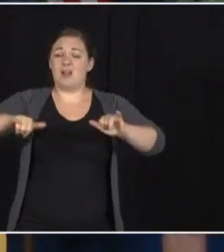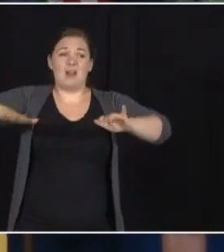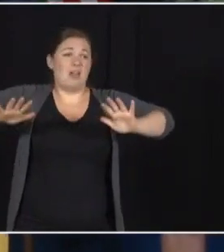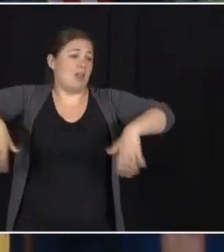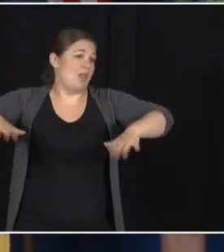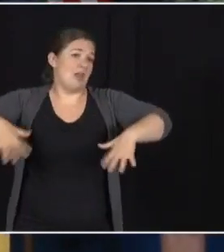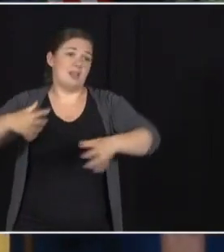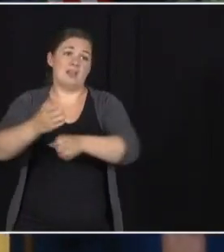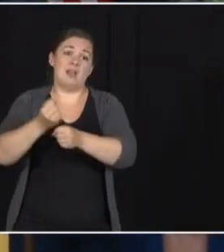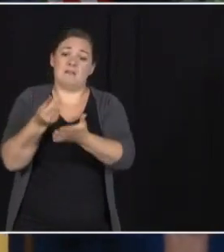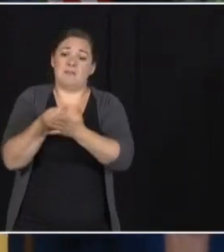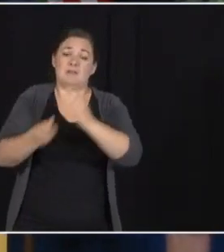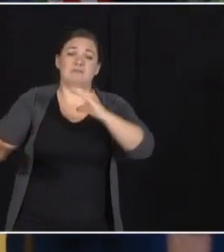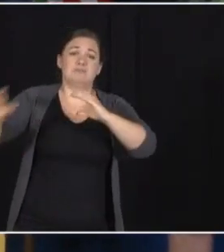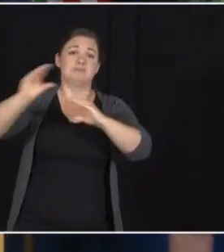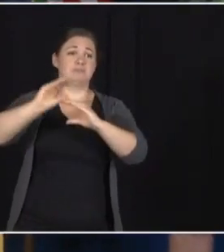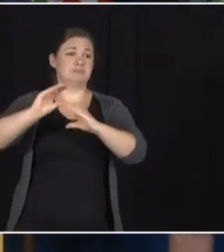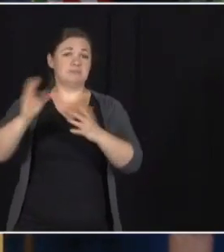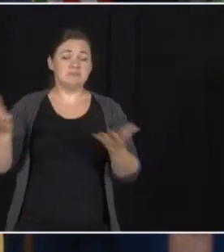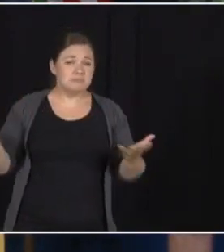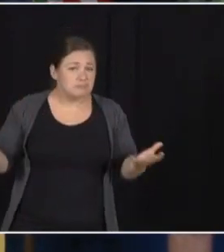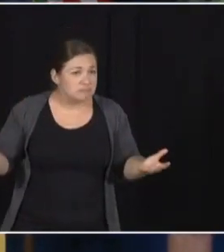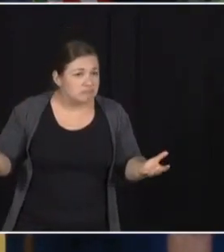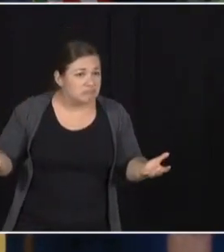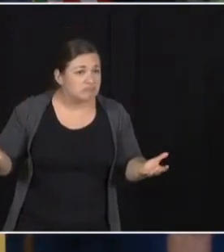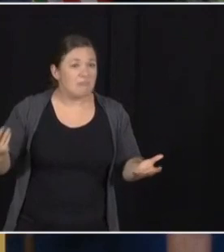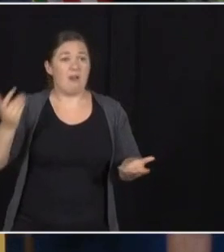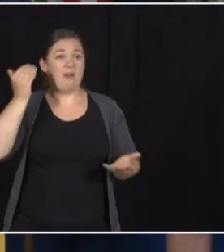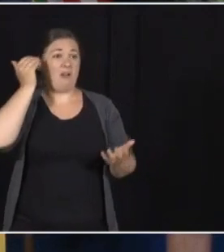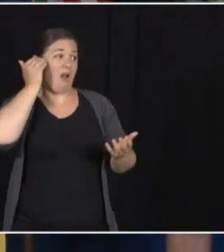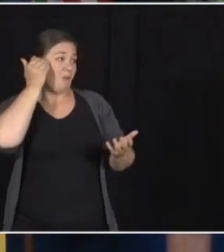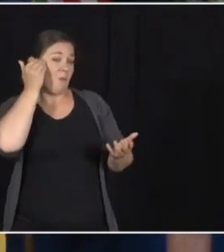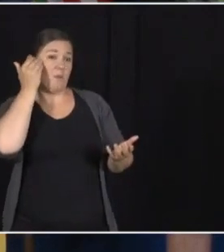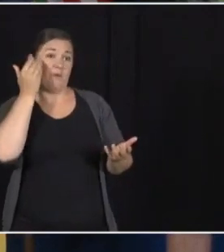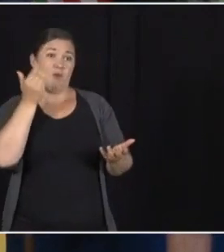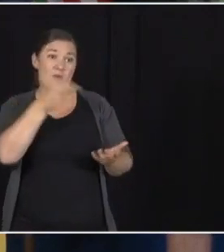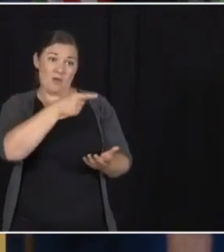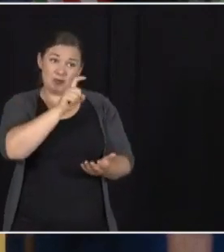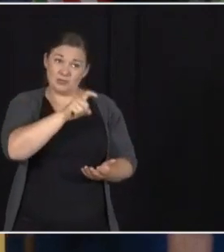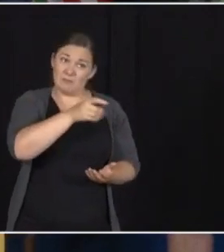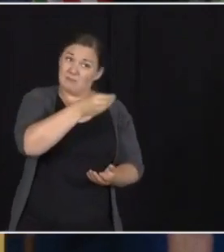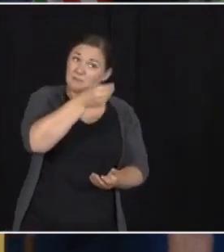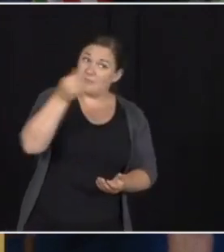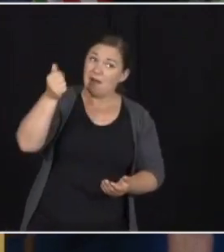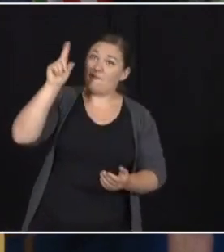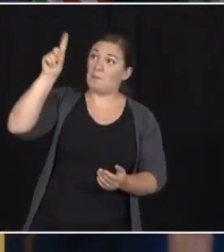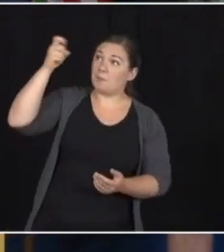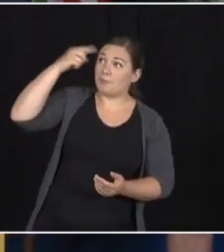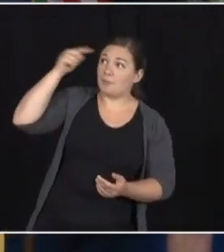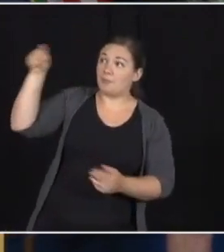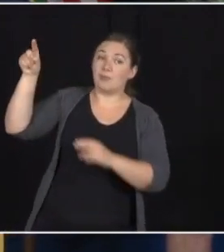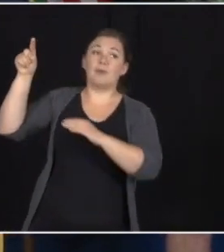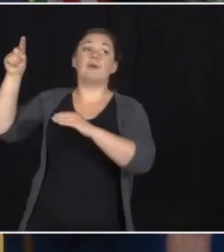The next one is to the Premier. Premier, I know you've been asked this before but we continue to hear from front-line workers